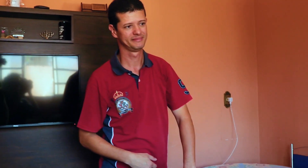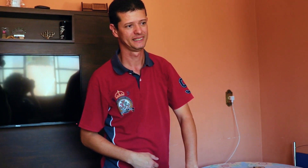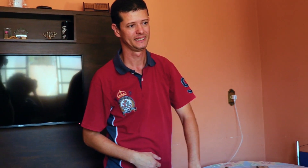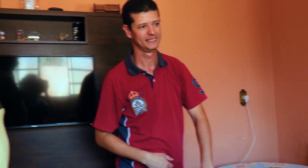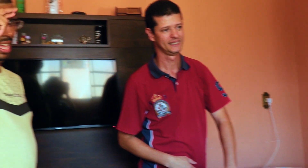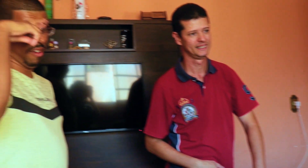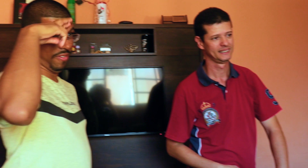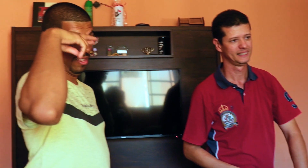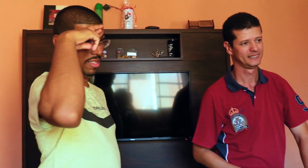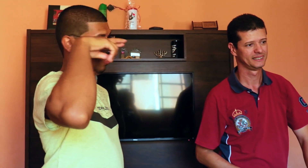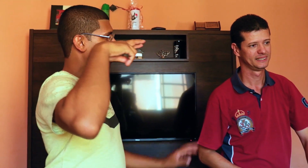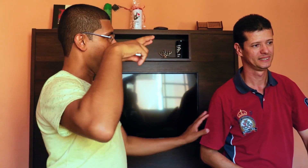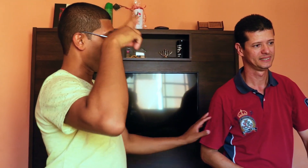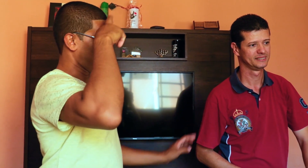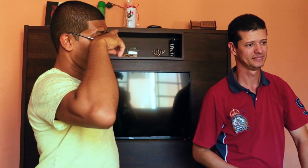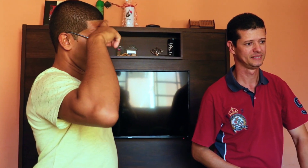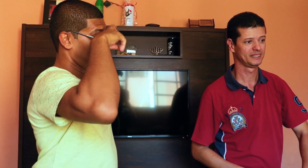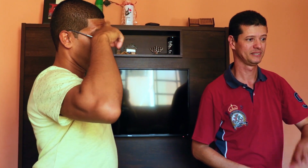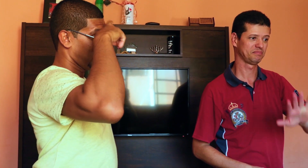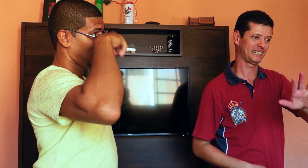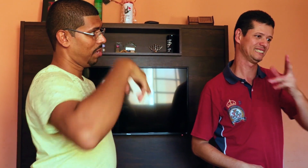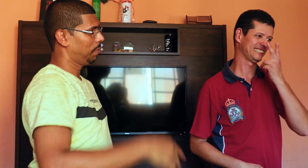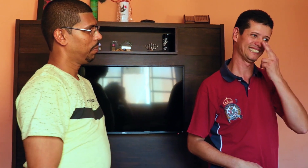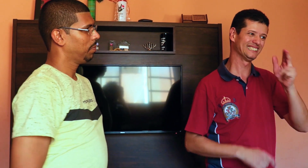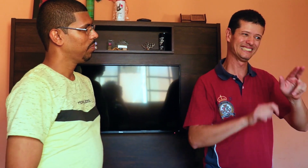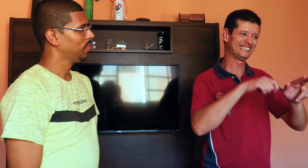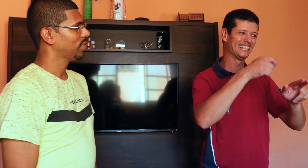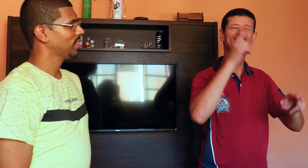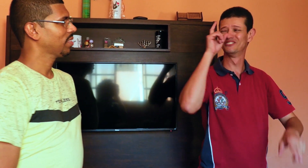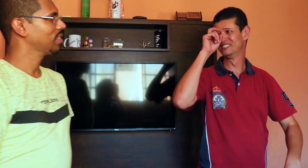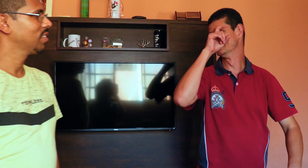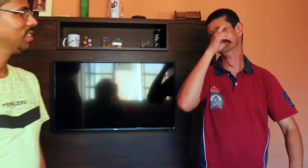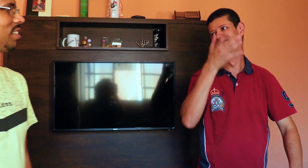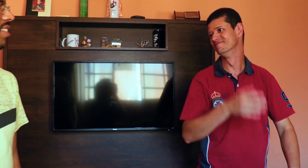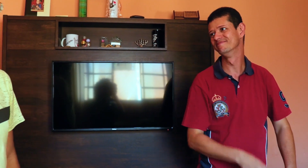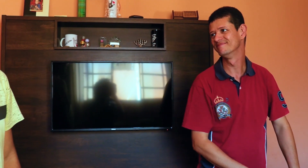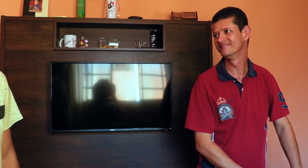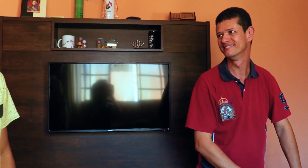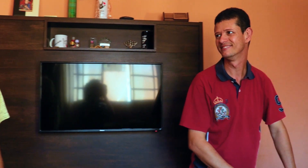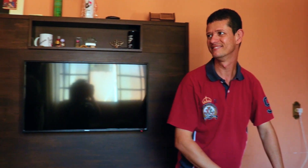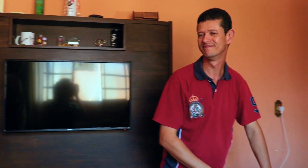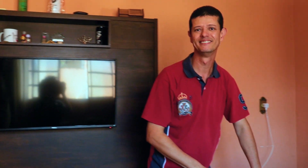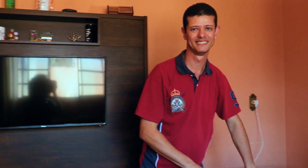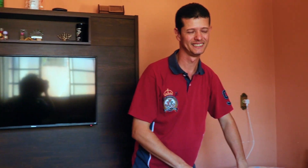[LUIS MATEUS] Rafa is like this: "Rafa". [ADILSON] It's hard to create a sign for him. [LUIS MATEUS] Yeah...